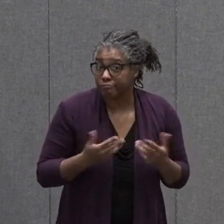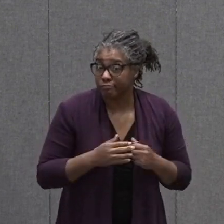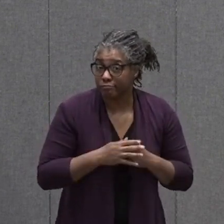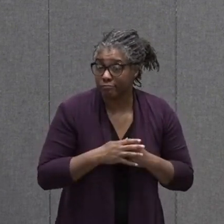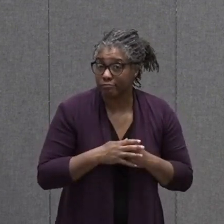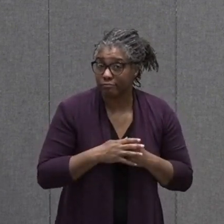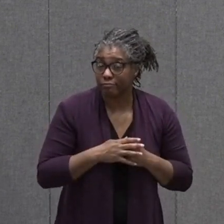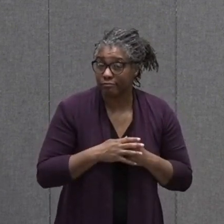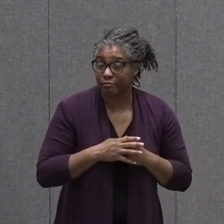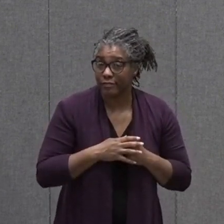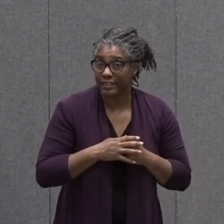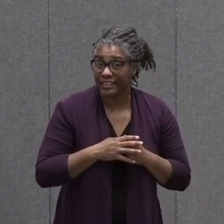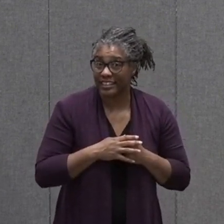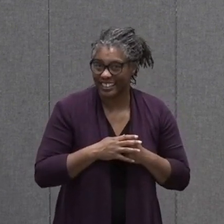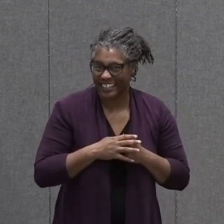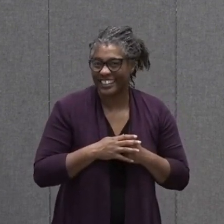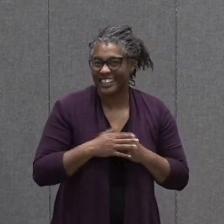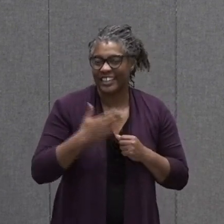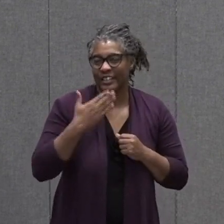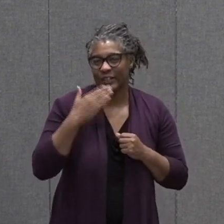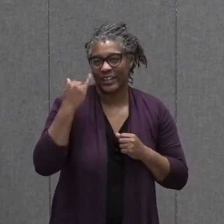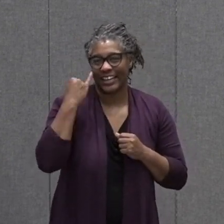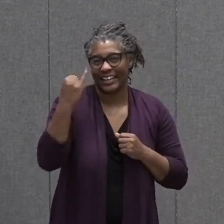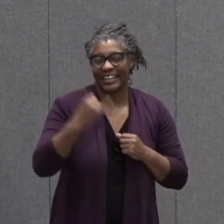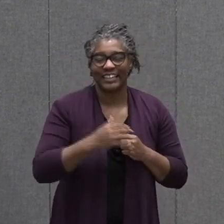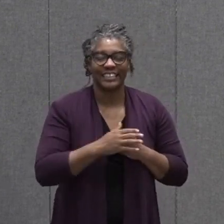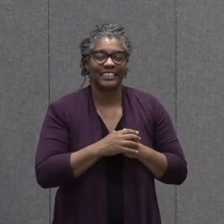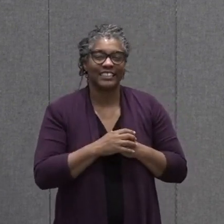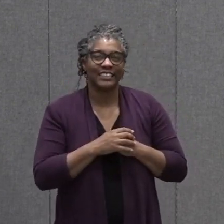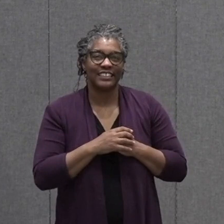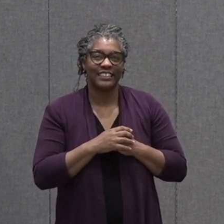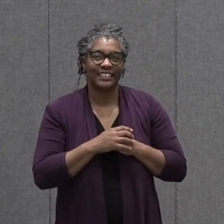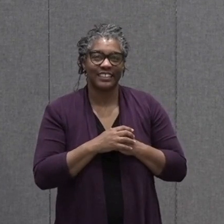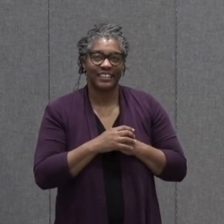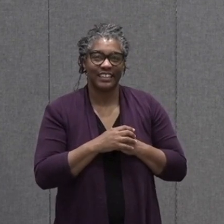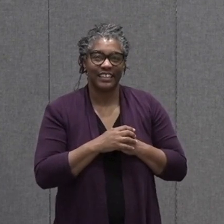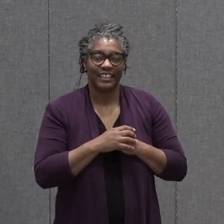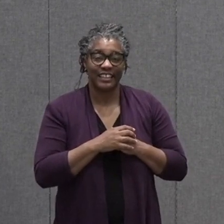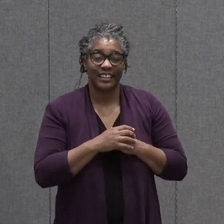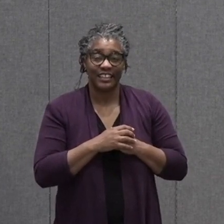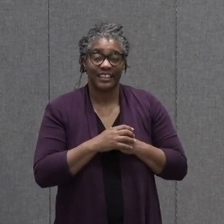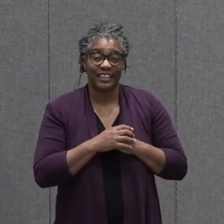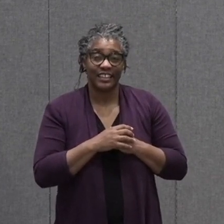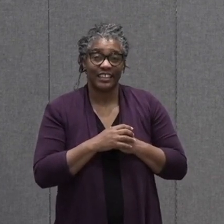Those are some really good ideas. The other thing is to be busy.